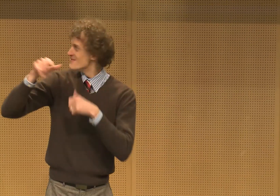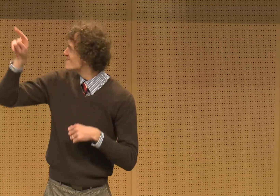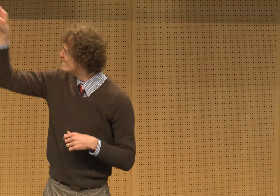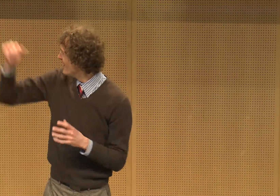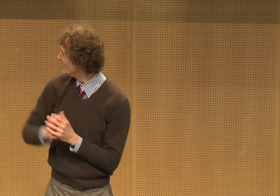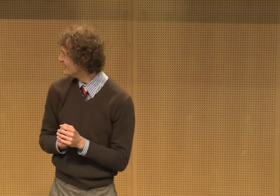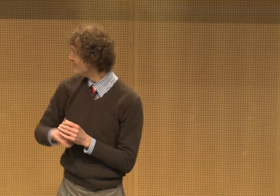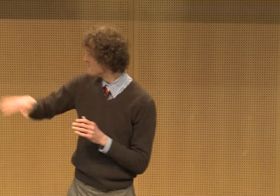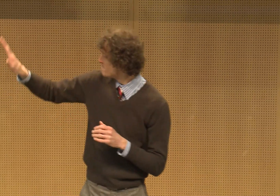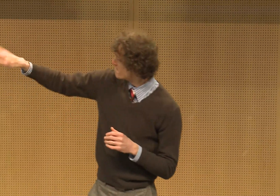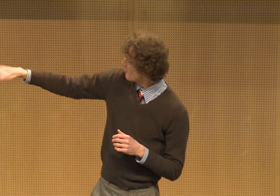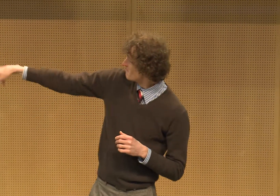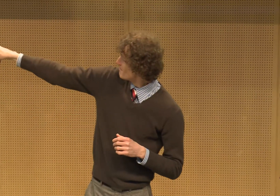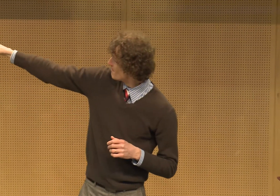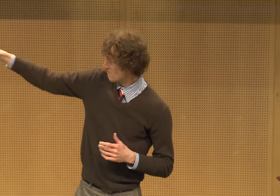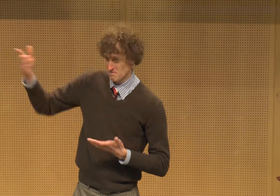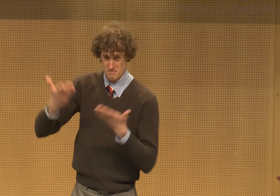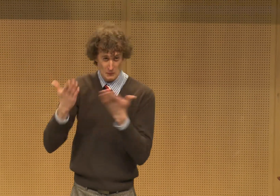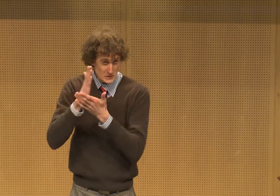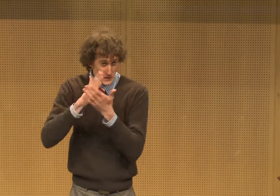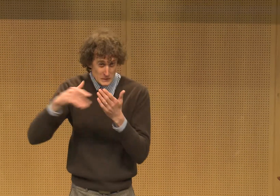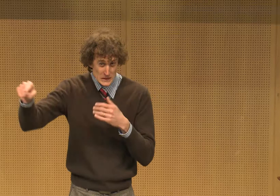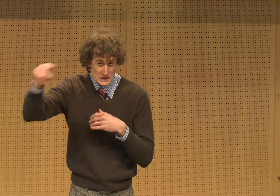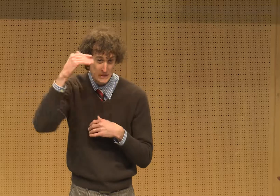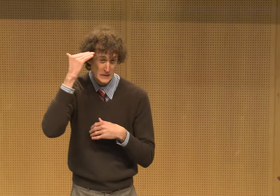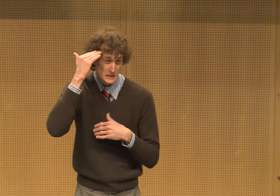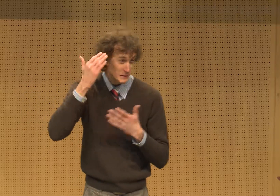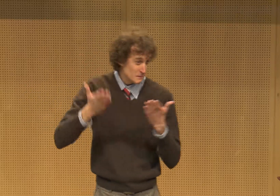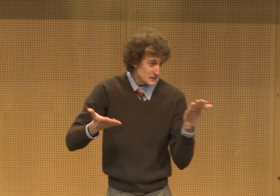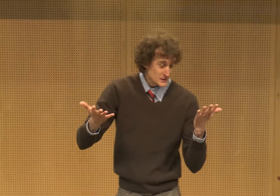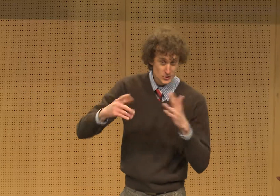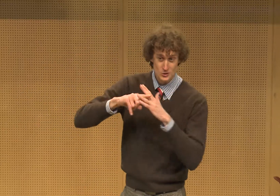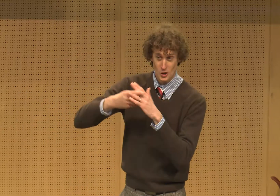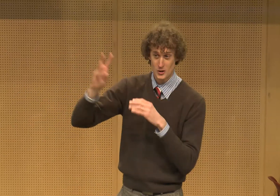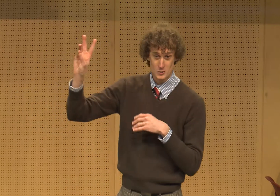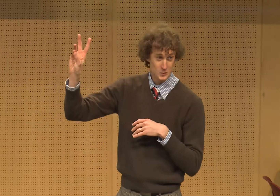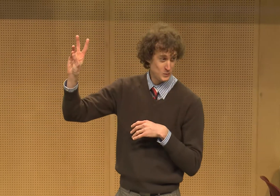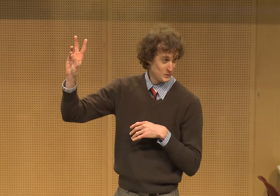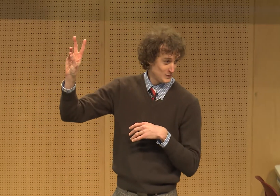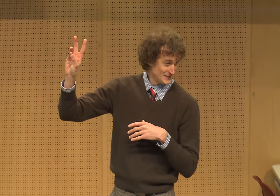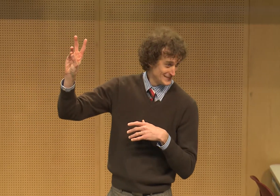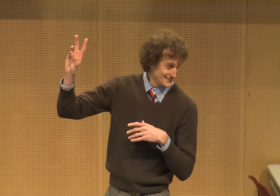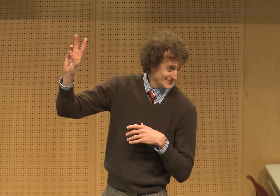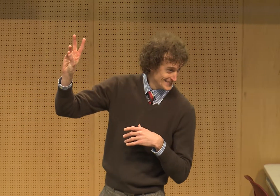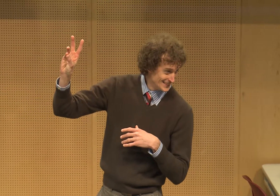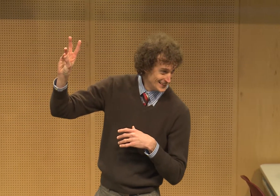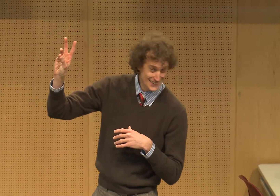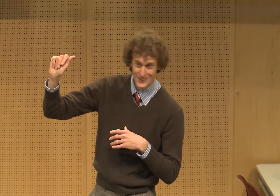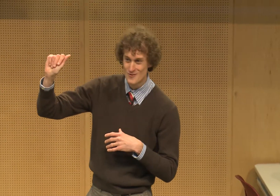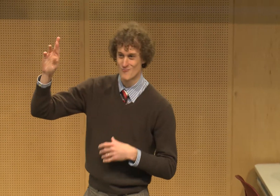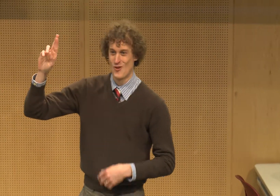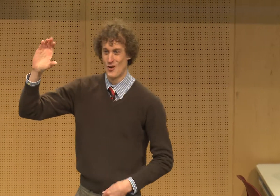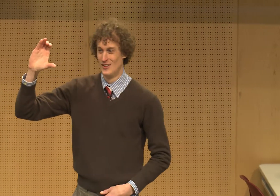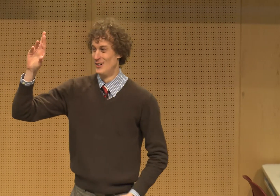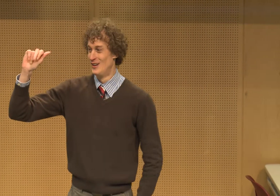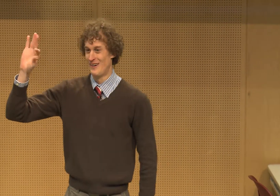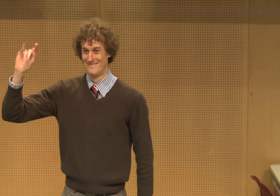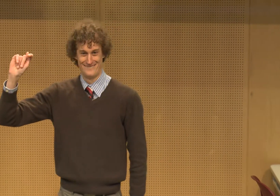I loved piloting games, and then maybe some of you recognize the one of the bottom, stars with a W.